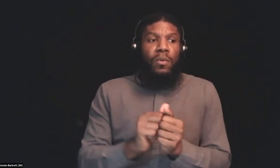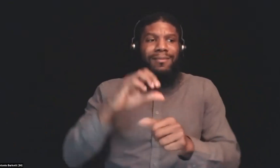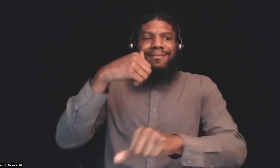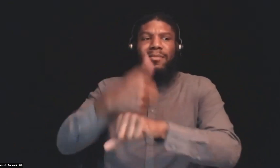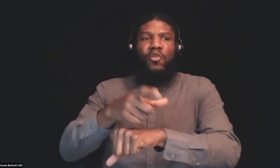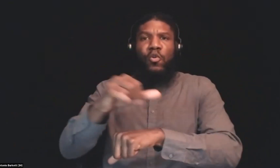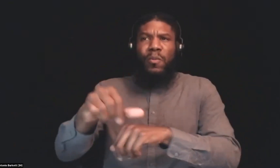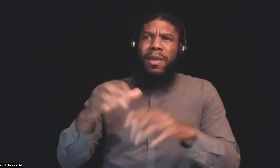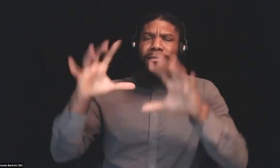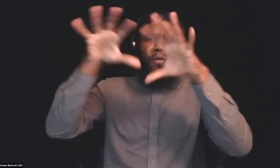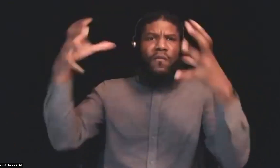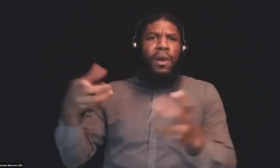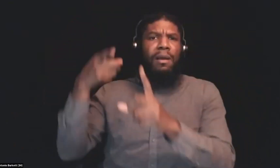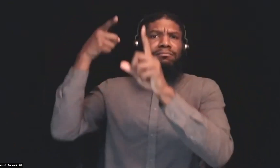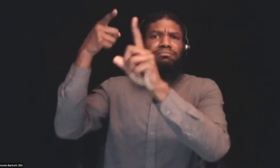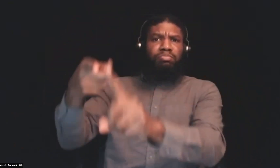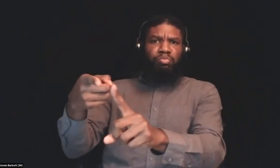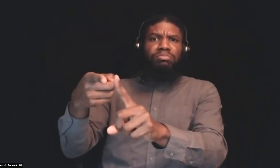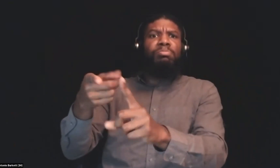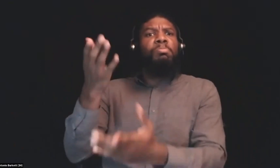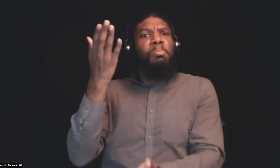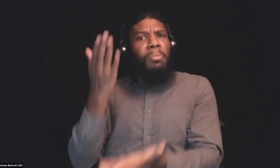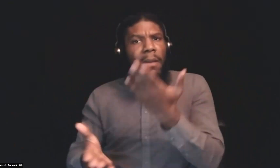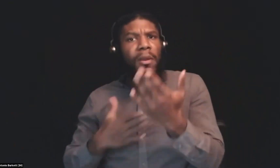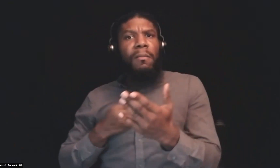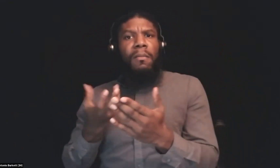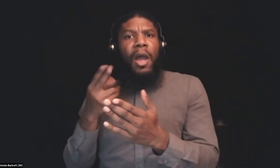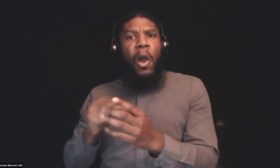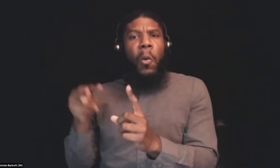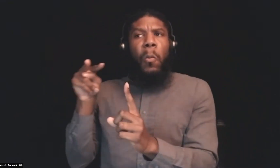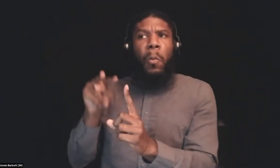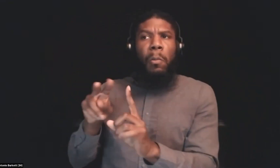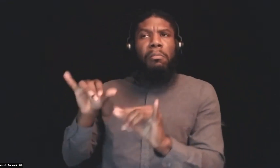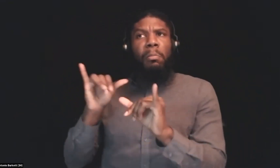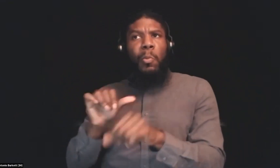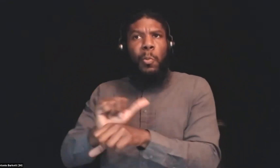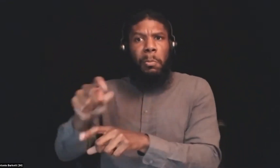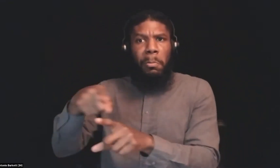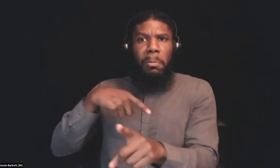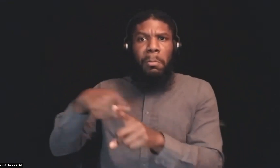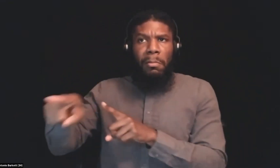in prose. ... and that's okay, too. t's something that is worth exploring; I don't know if any of that made sense. [Jacob]